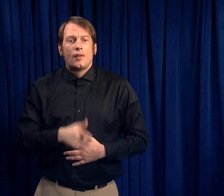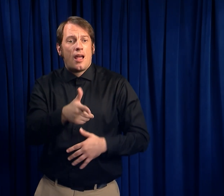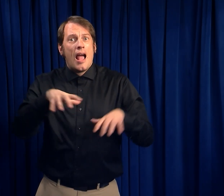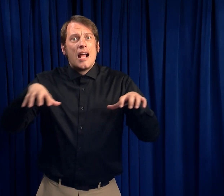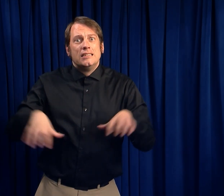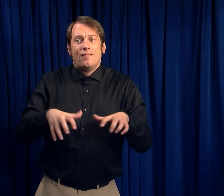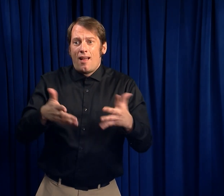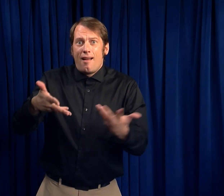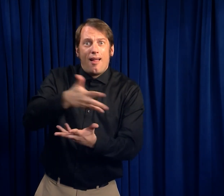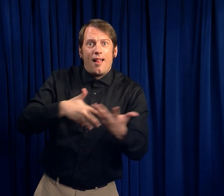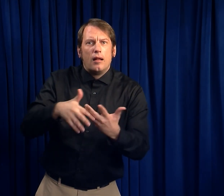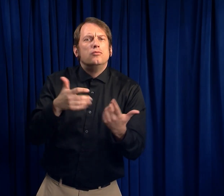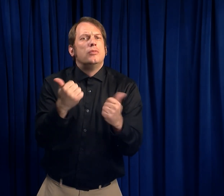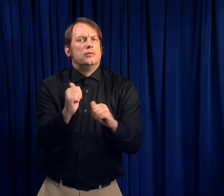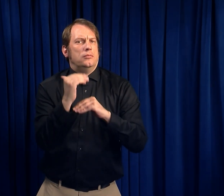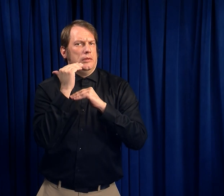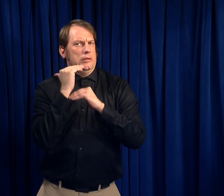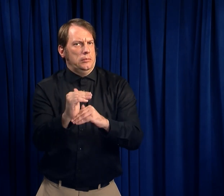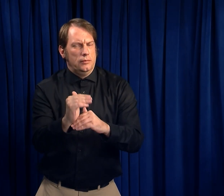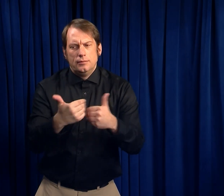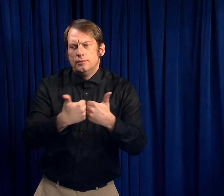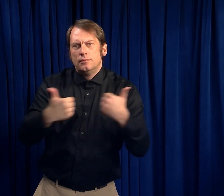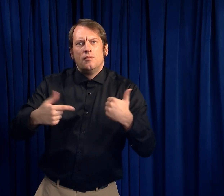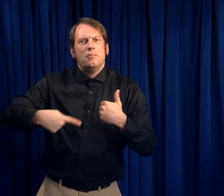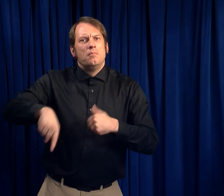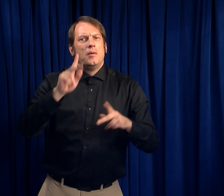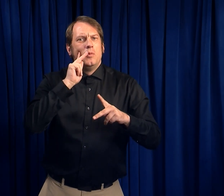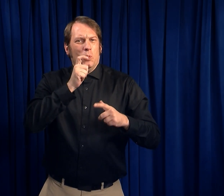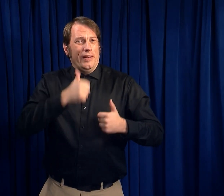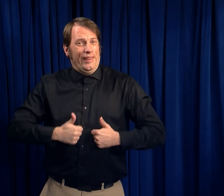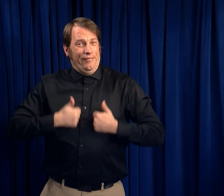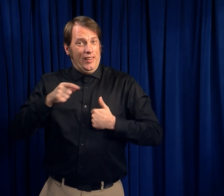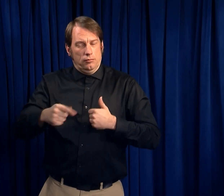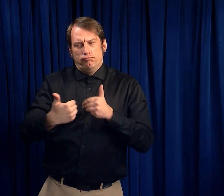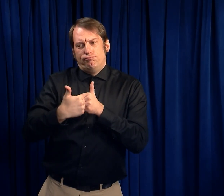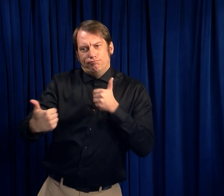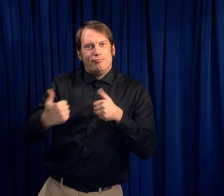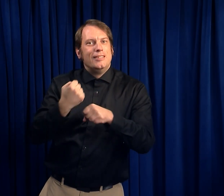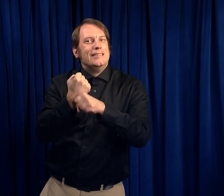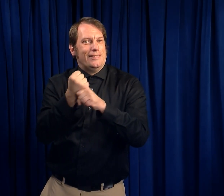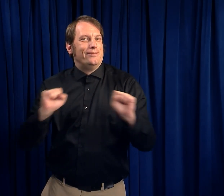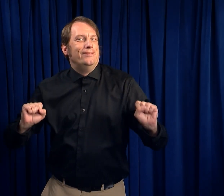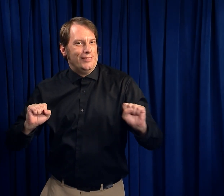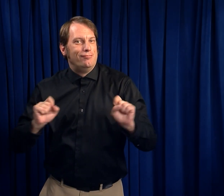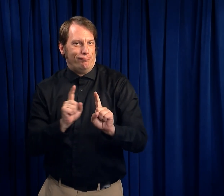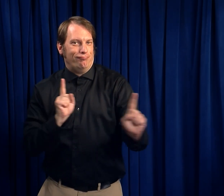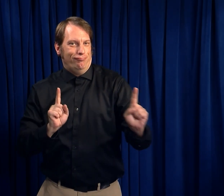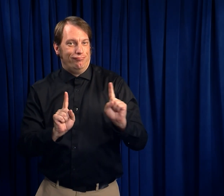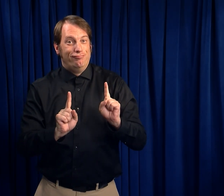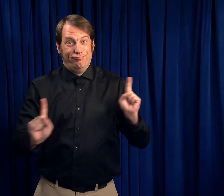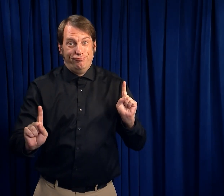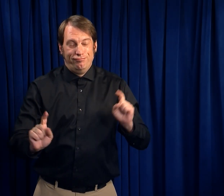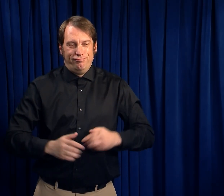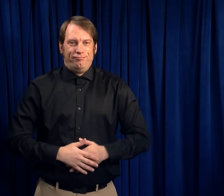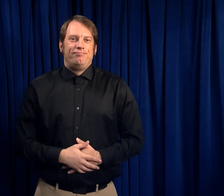Limit activities within the facility to keep residents safe and distanced from each other.